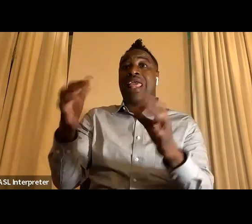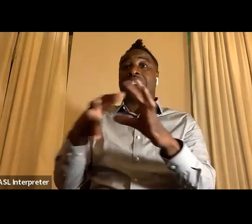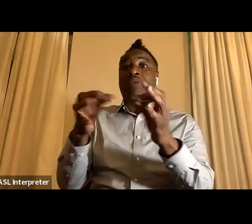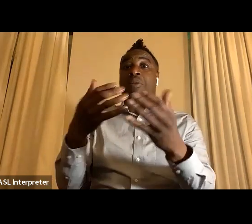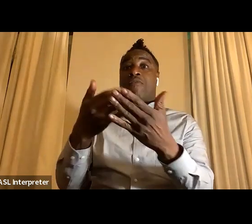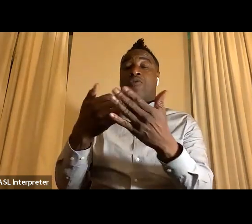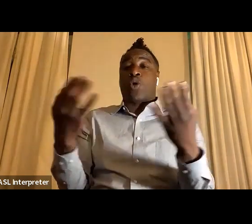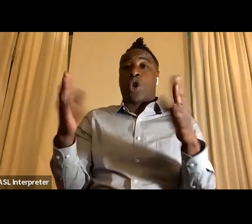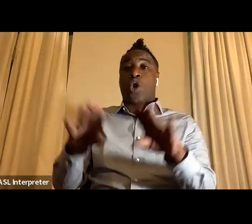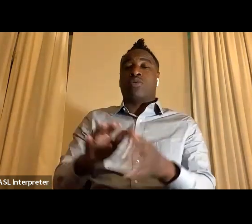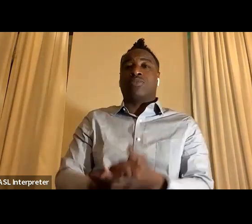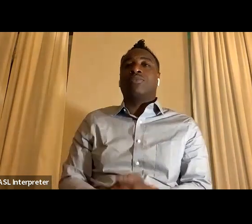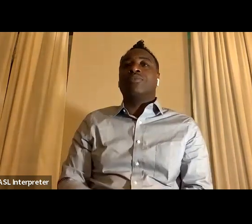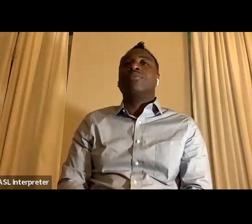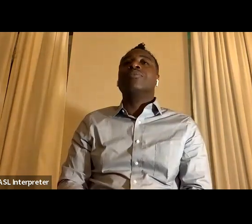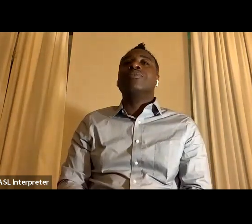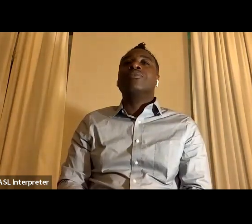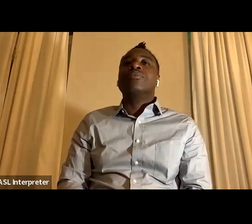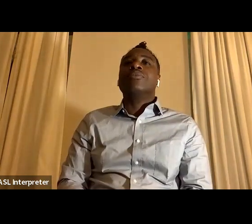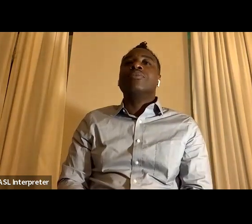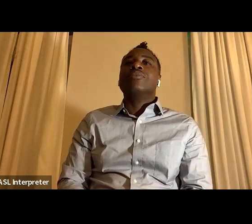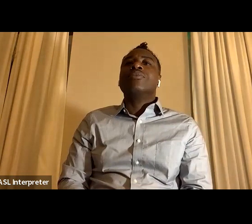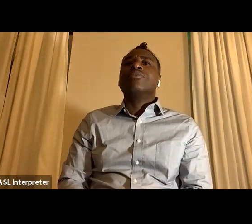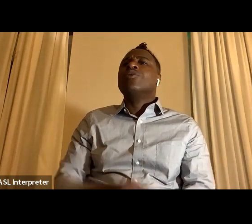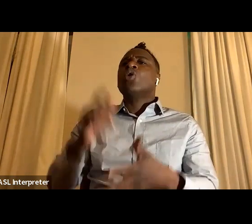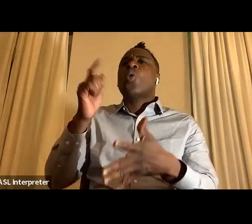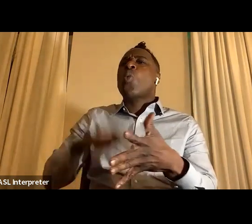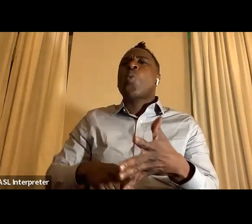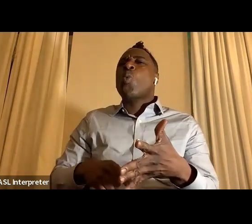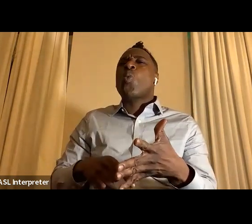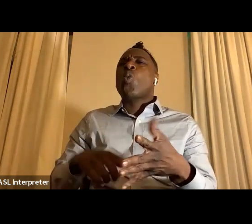I just wanted to know what inspired the color choices that you used in the piece.